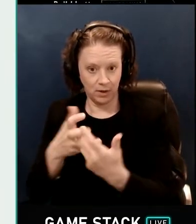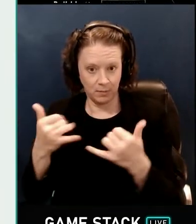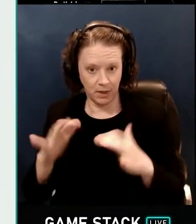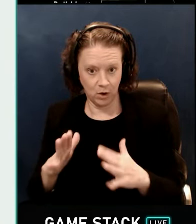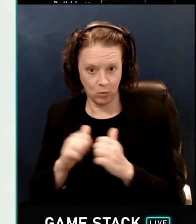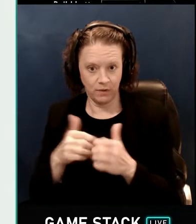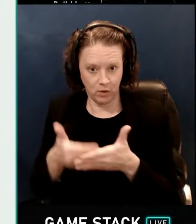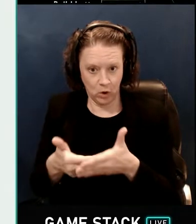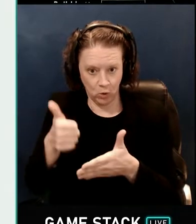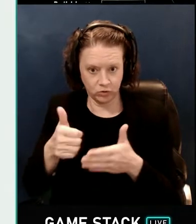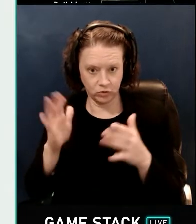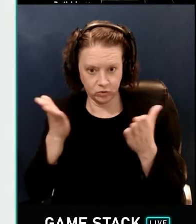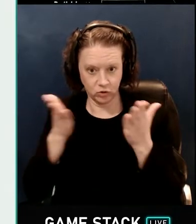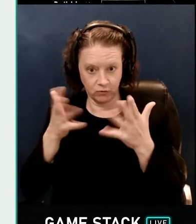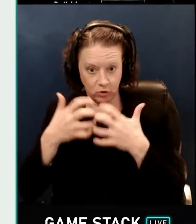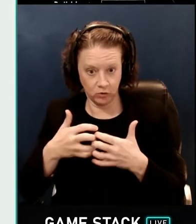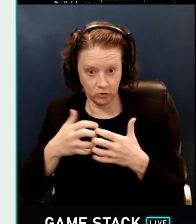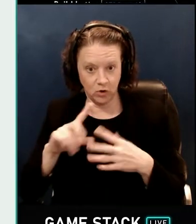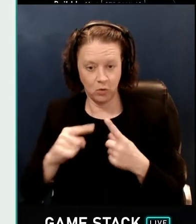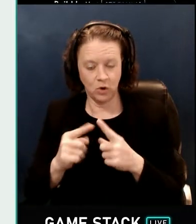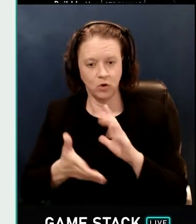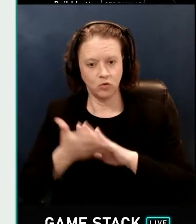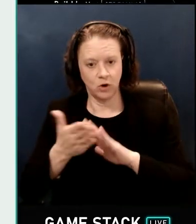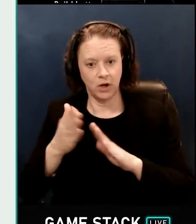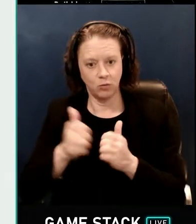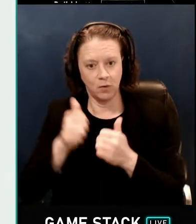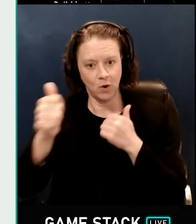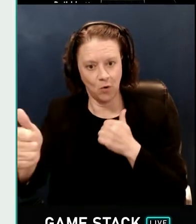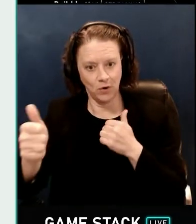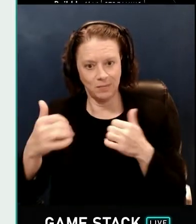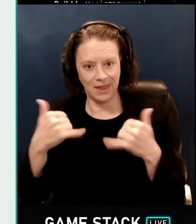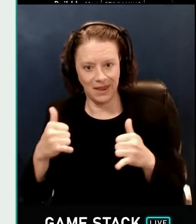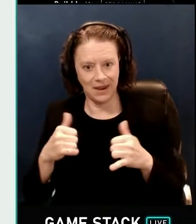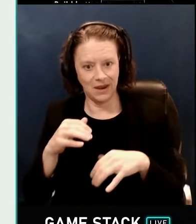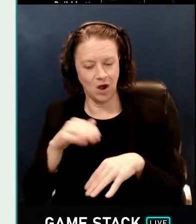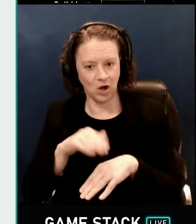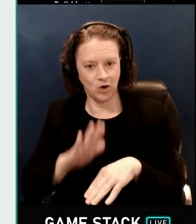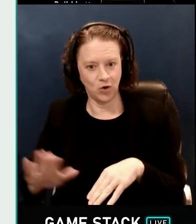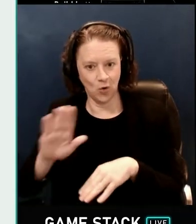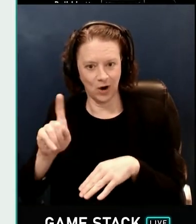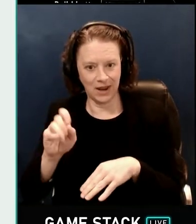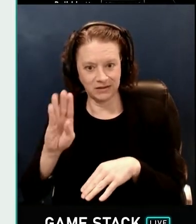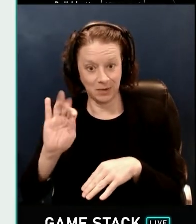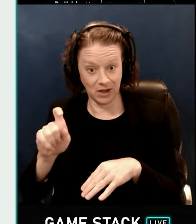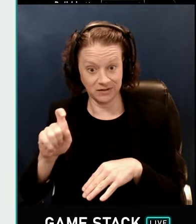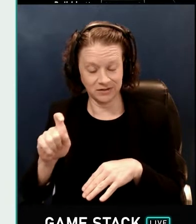When you're running remote play, of course, we can't control that, it's the distance between you and your house.